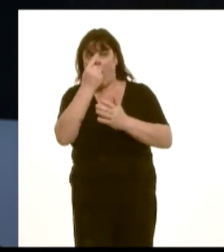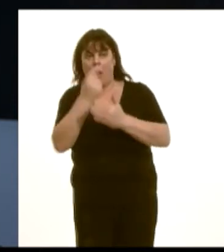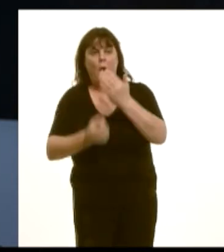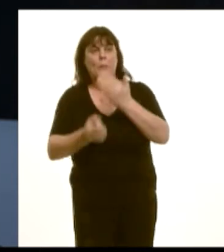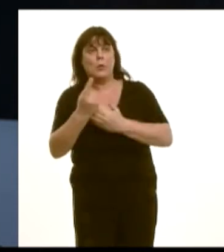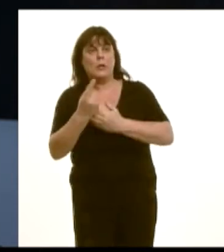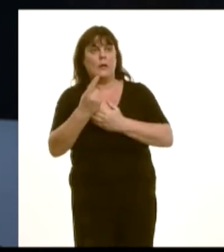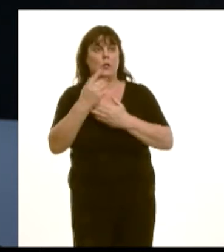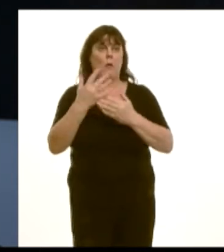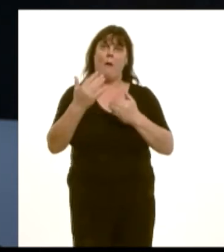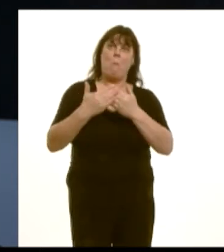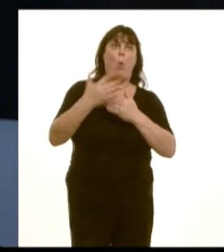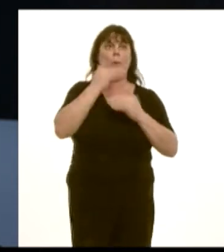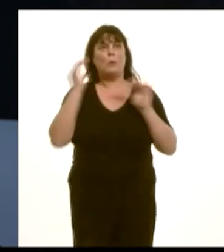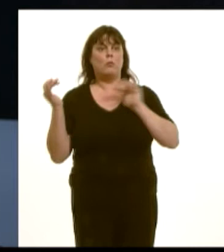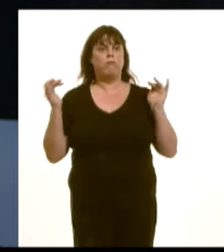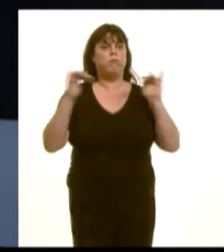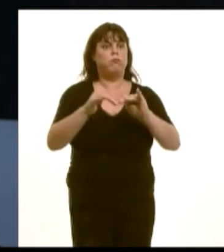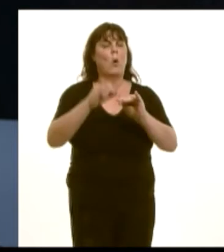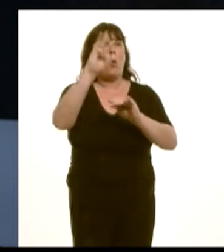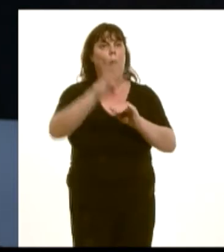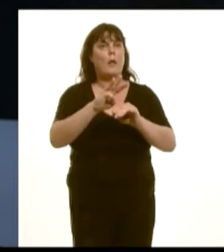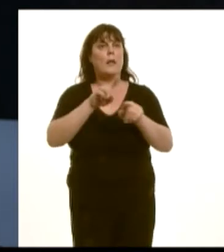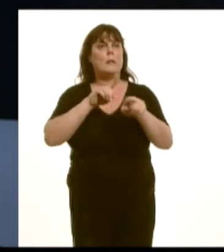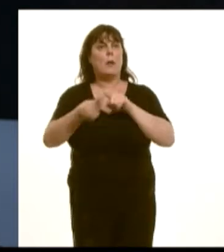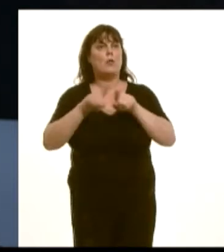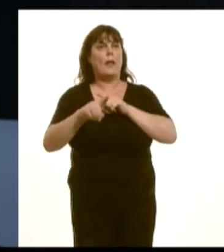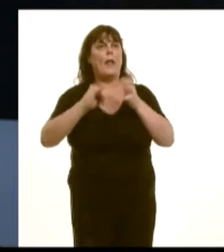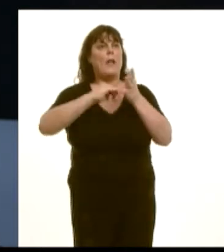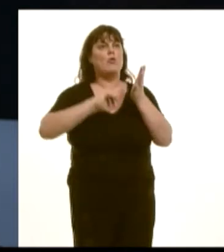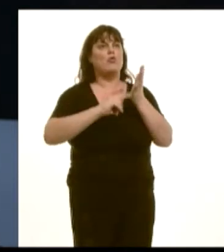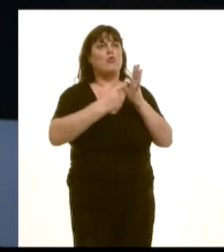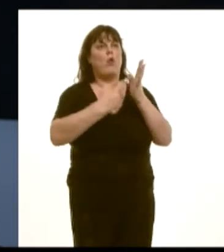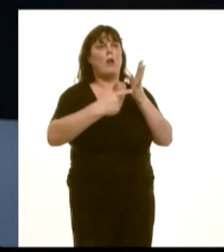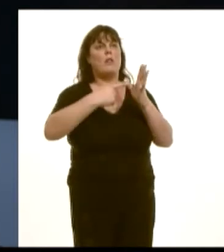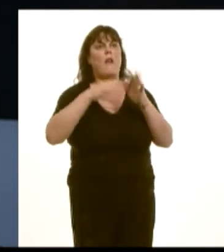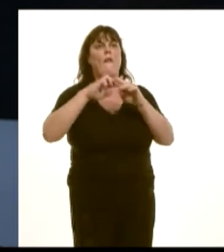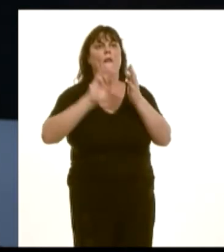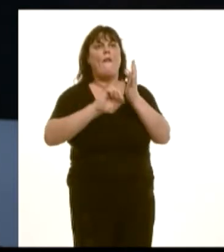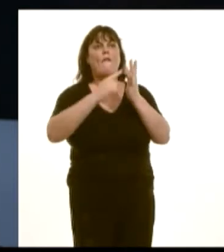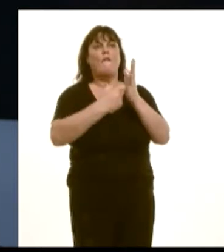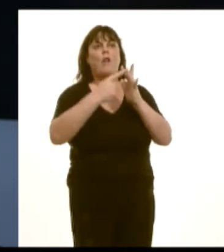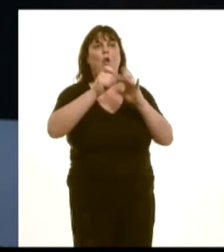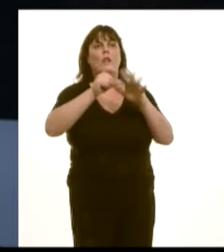Wales by joining key heritage sites, such as Strata Florida and Abbeycwmhir in Radnorshire.